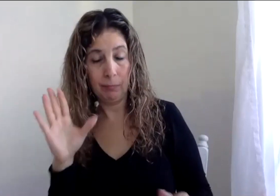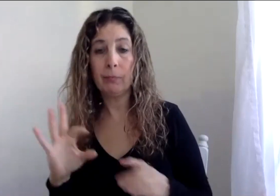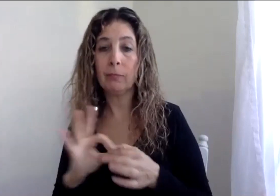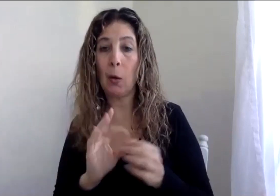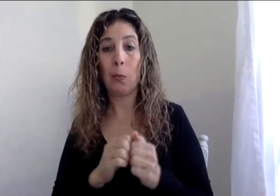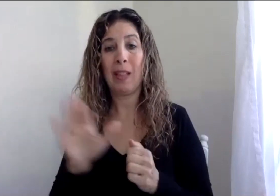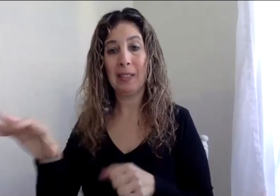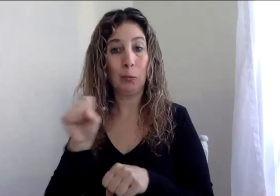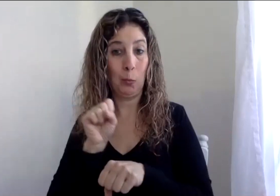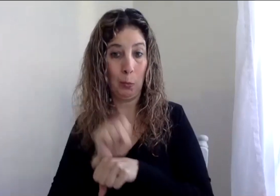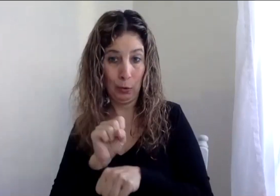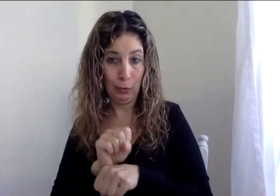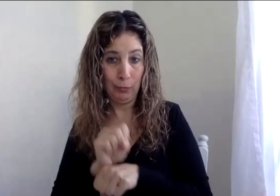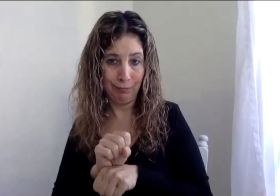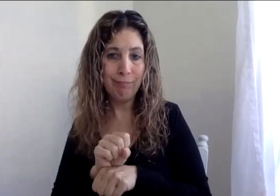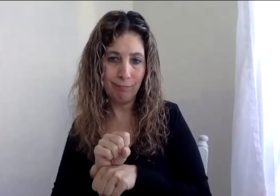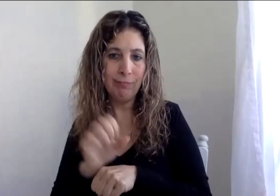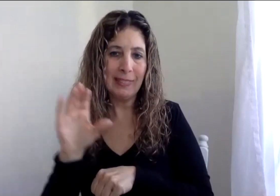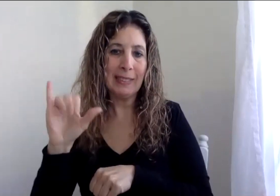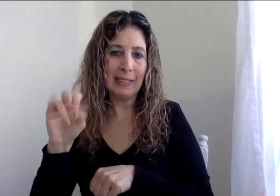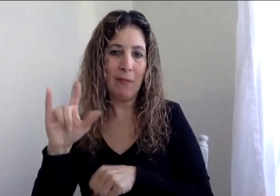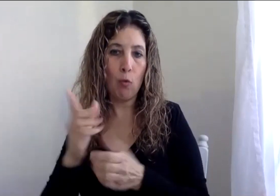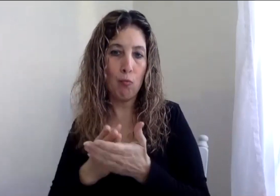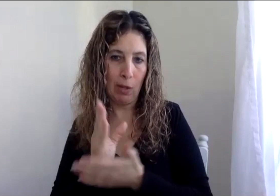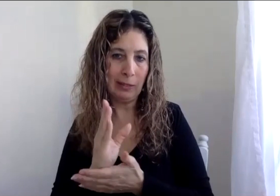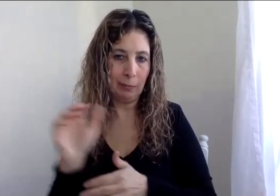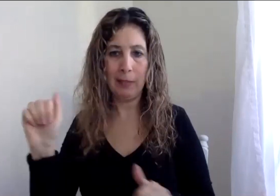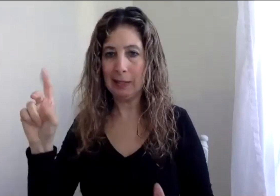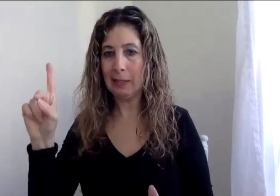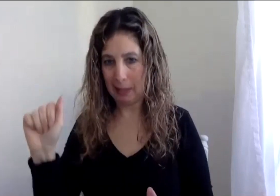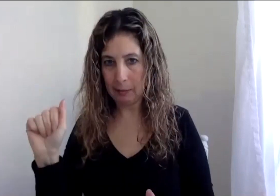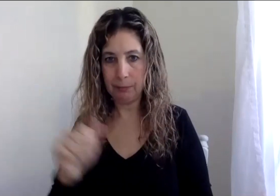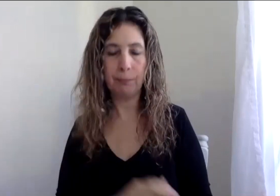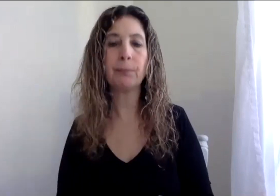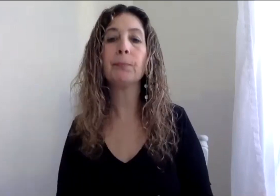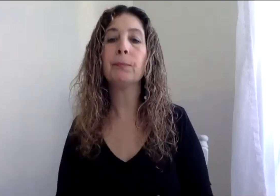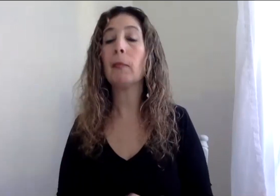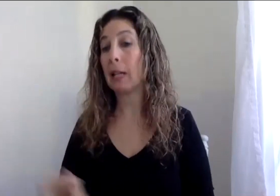and specifically Dr. Mason related to his employment there it's a civil rights case